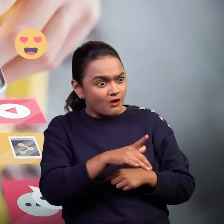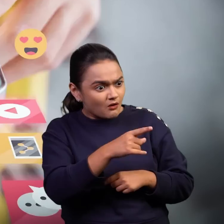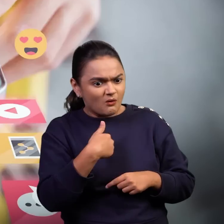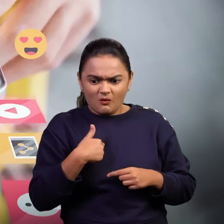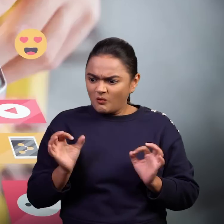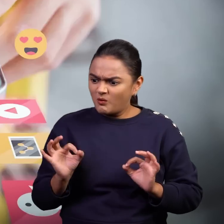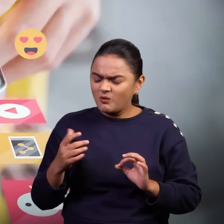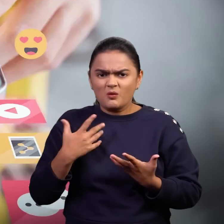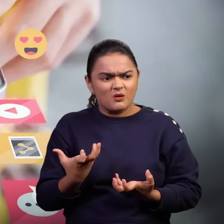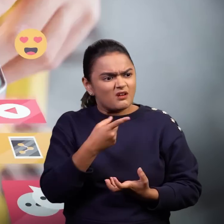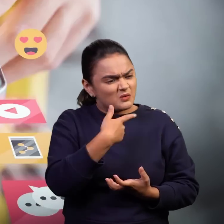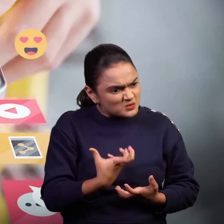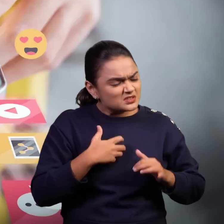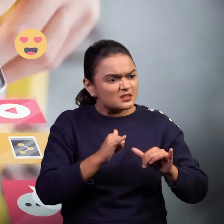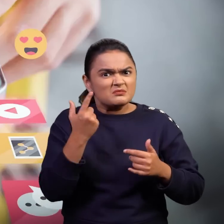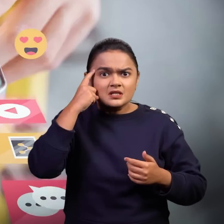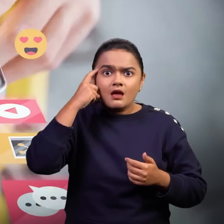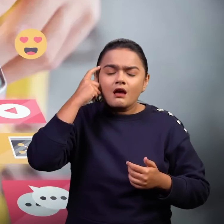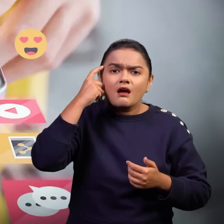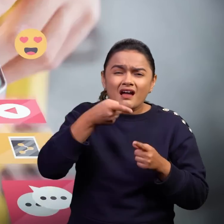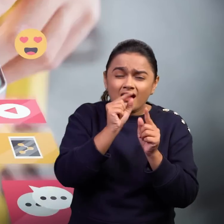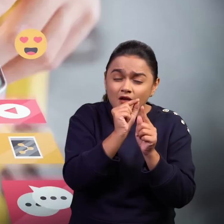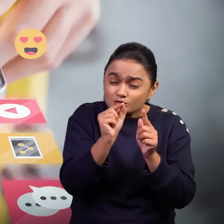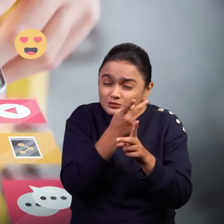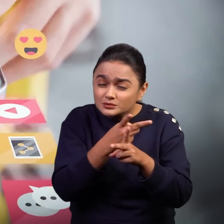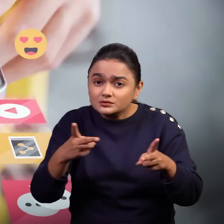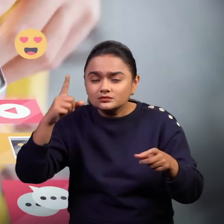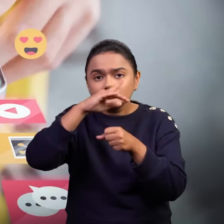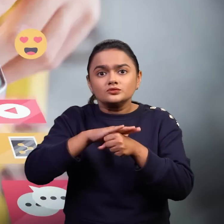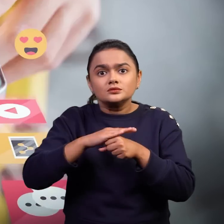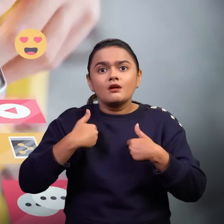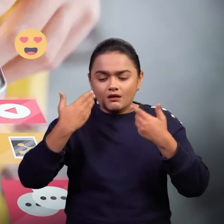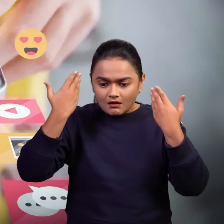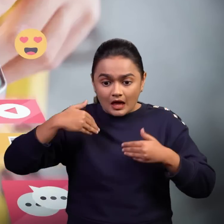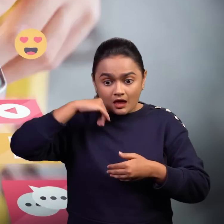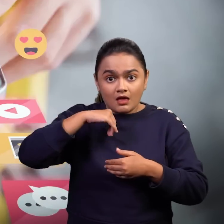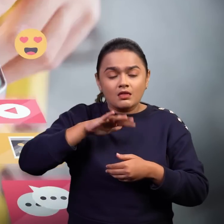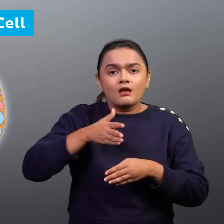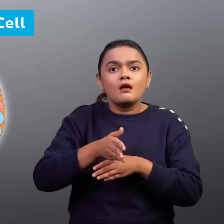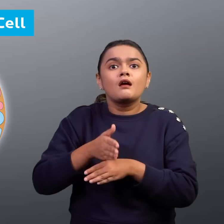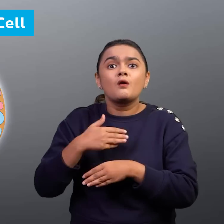We often focus on what others have that we don't. All this stress affects our body.